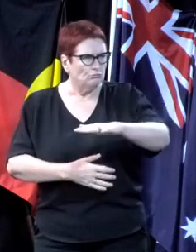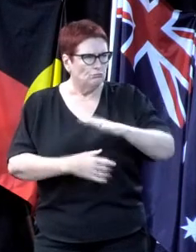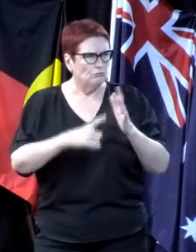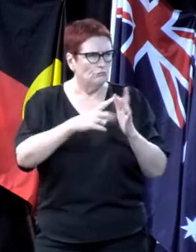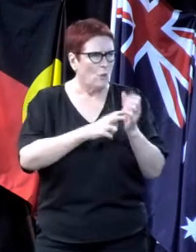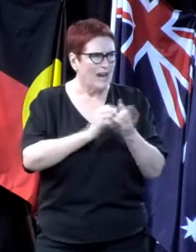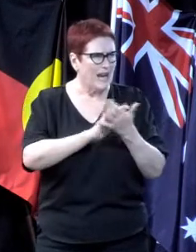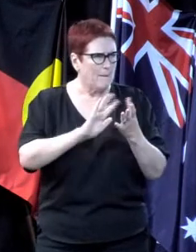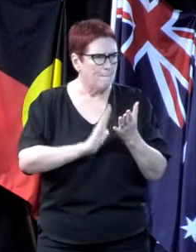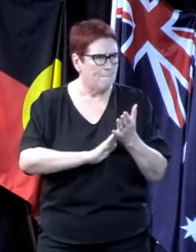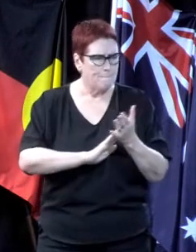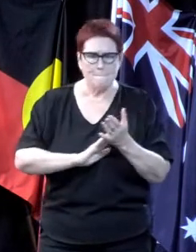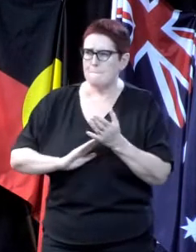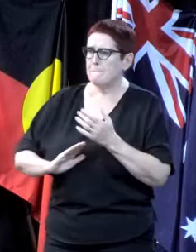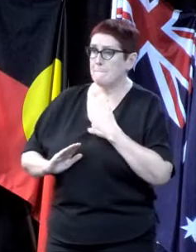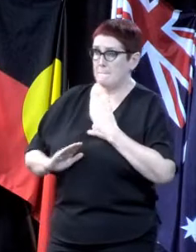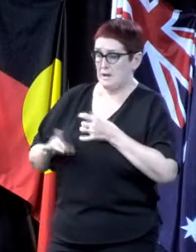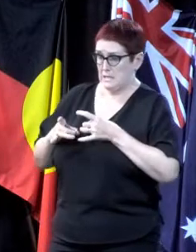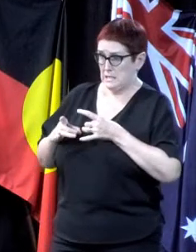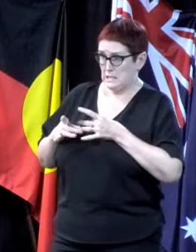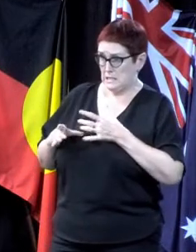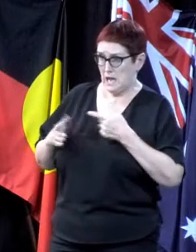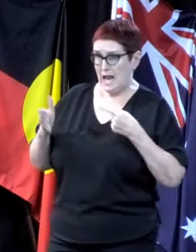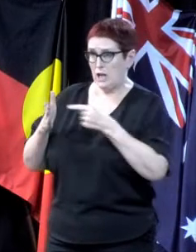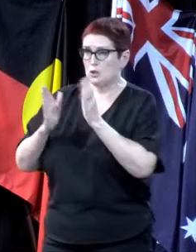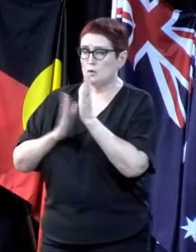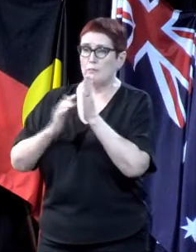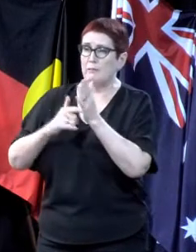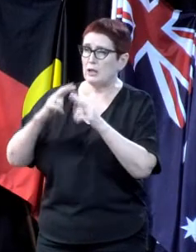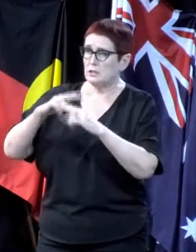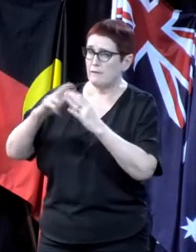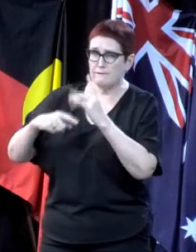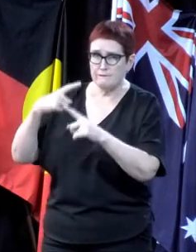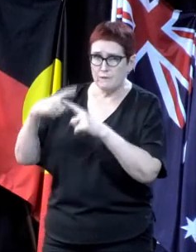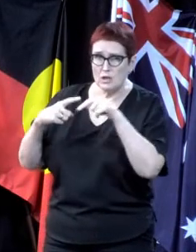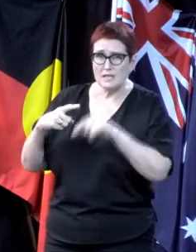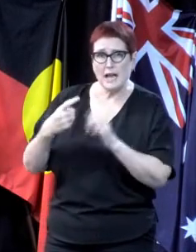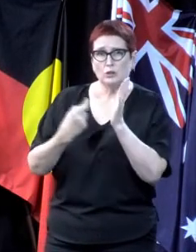Well, we go from out to Mount Fox, down to Rollingstone,